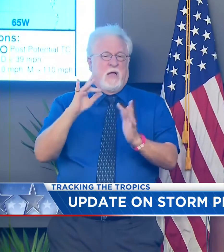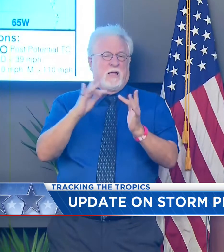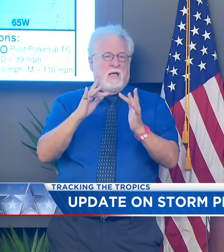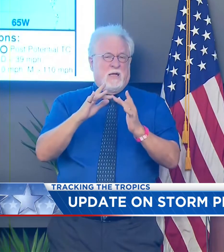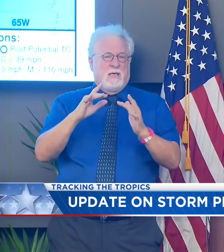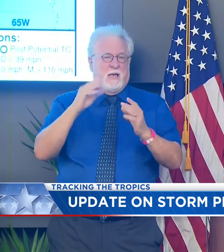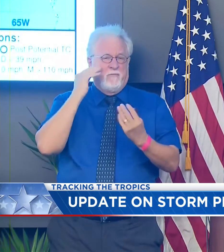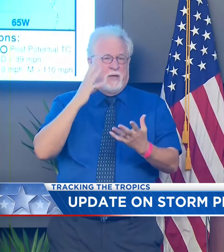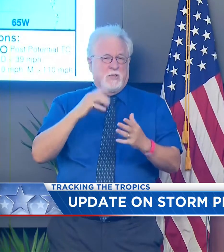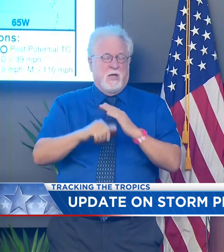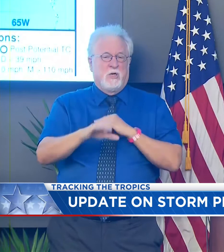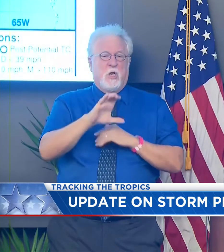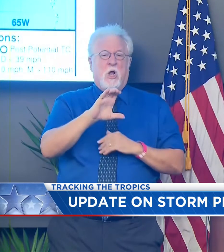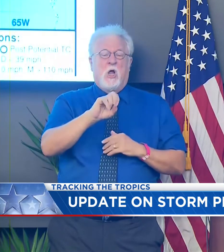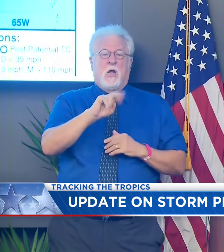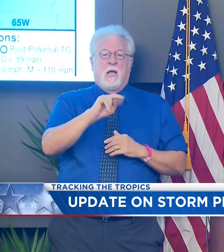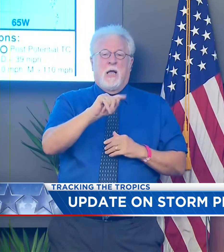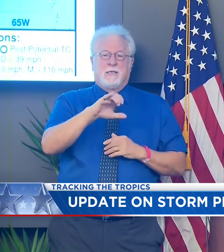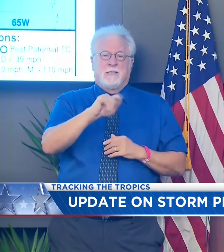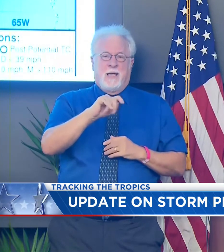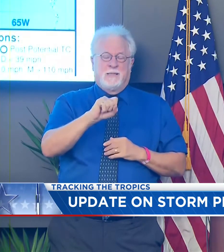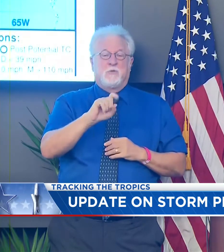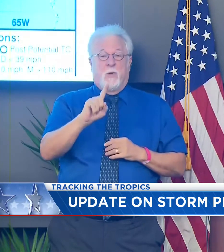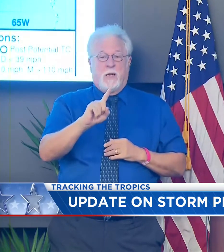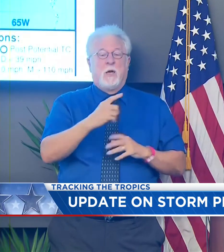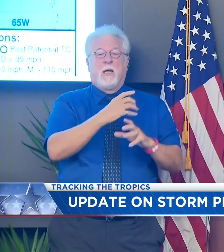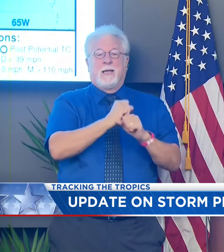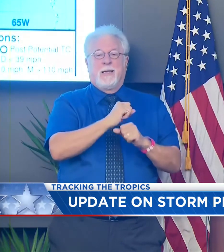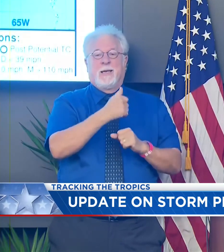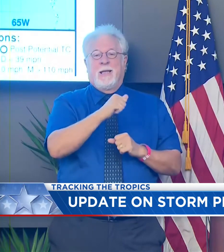SHOULD CONTACT YOUR OFFICE OF EMERGENCY PREPAREDNESS.